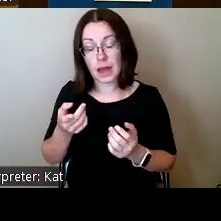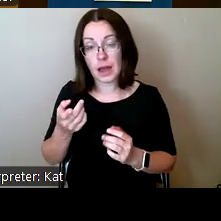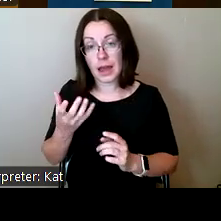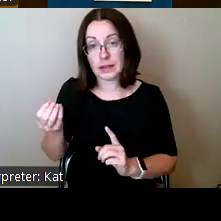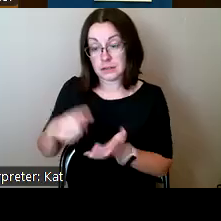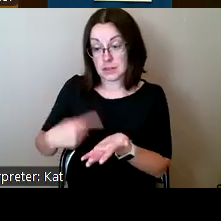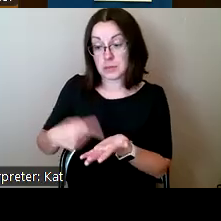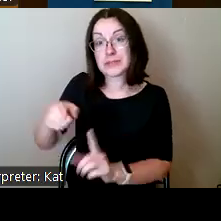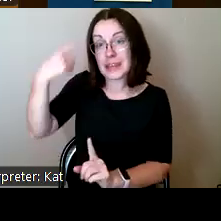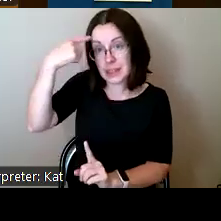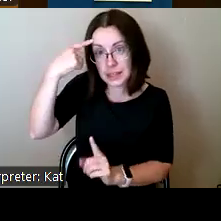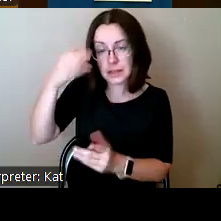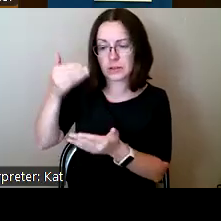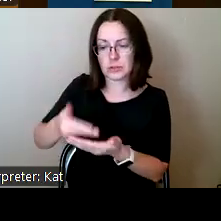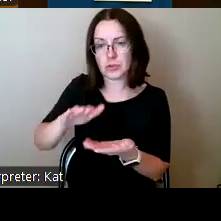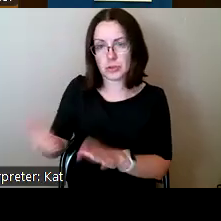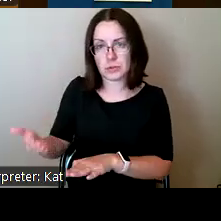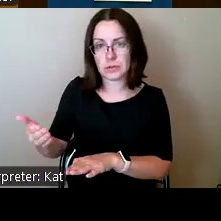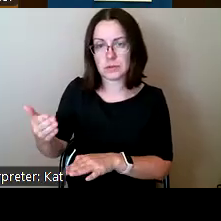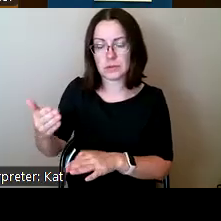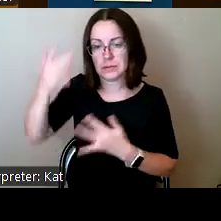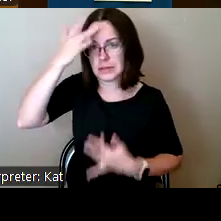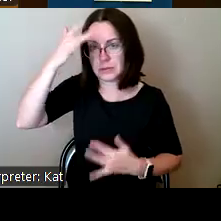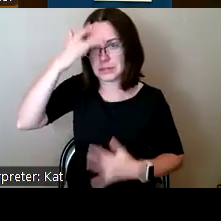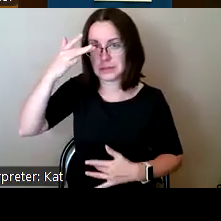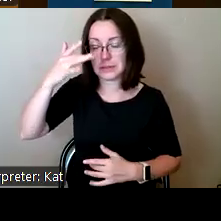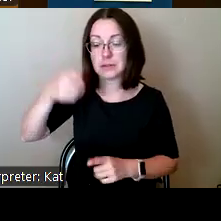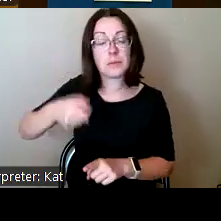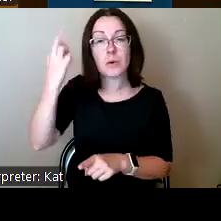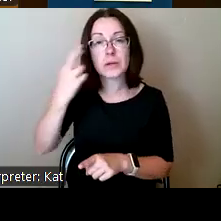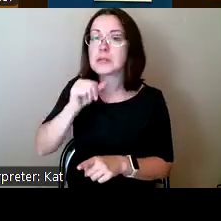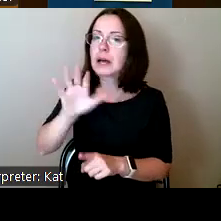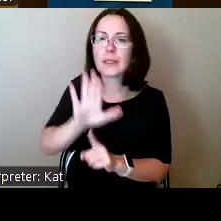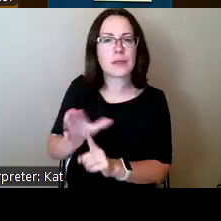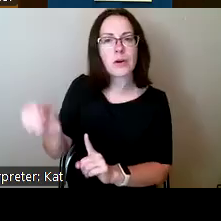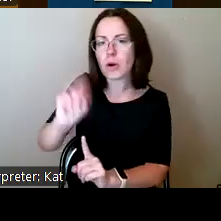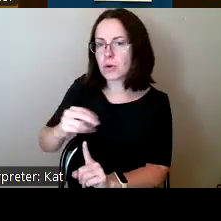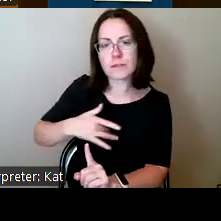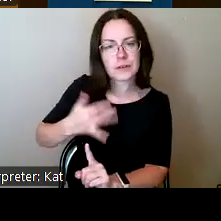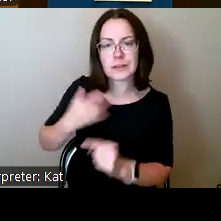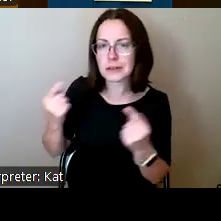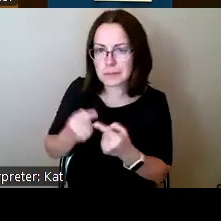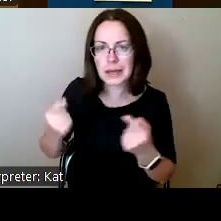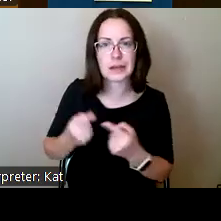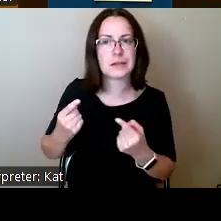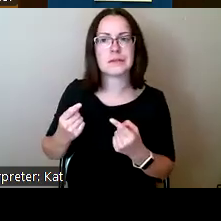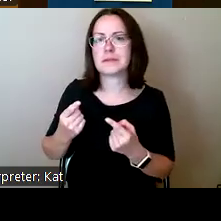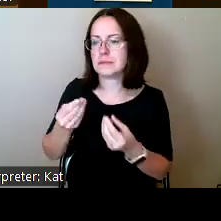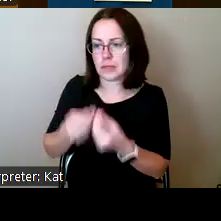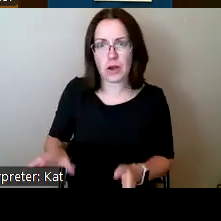illness, was driven by not their own fear of pain and loss of dignity, but of what they